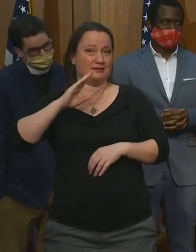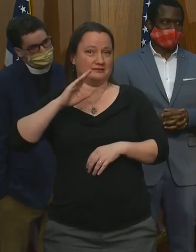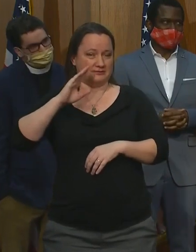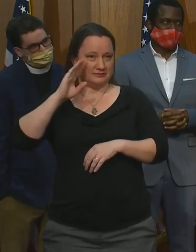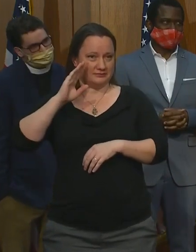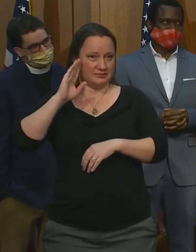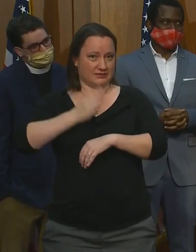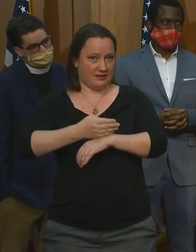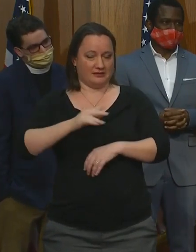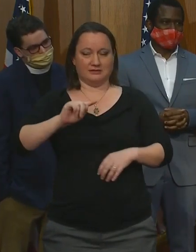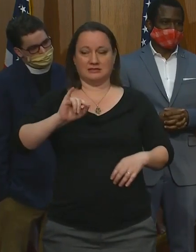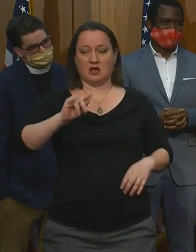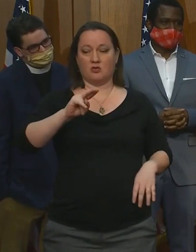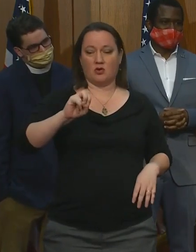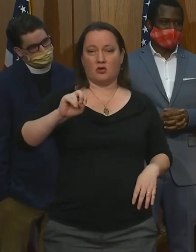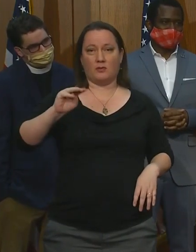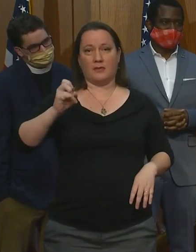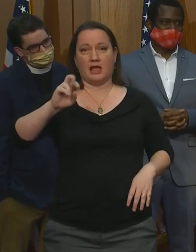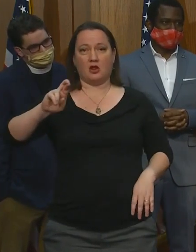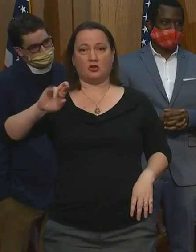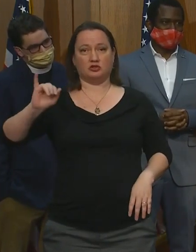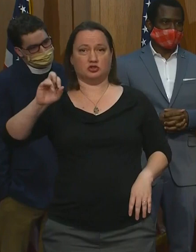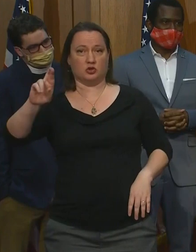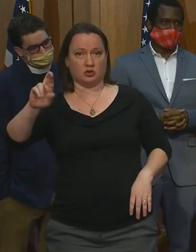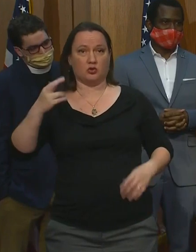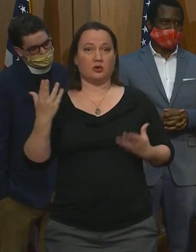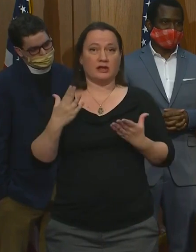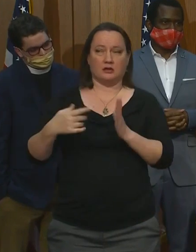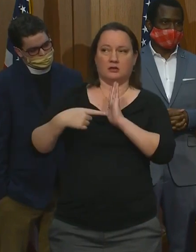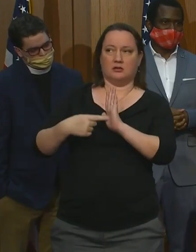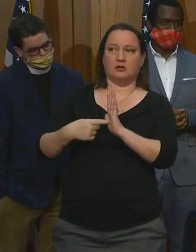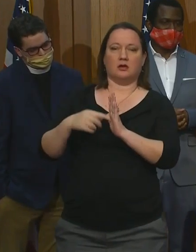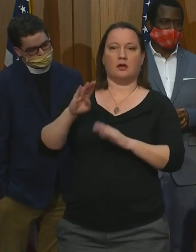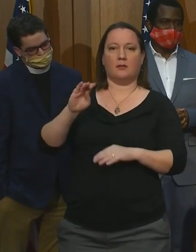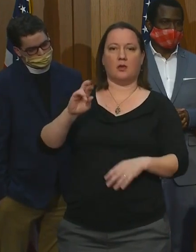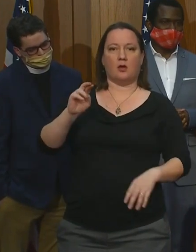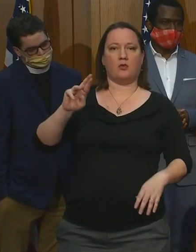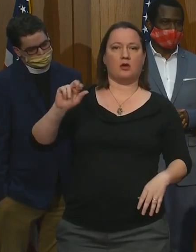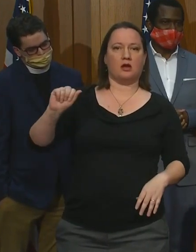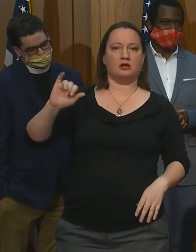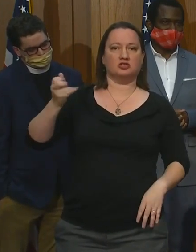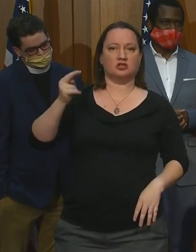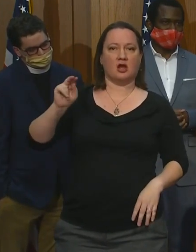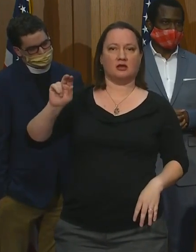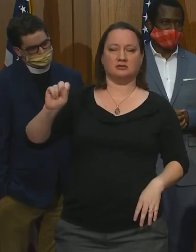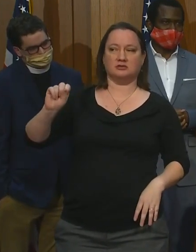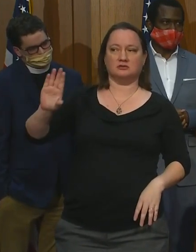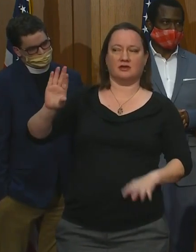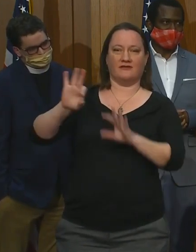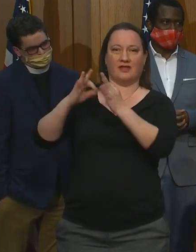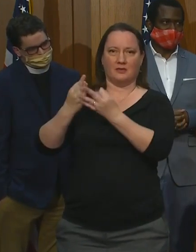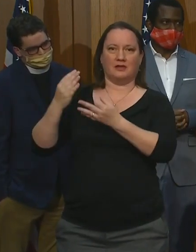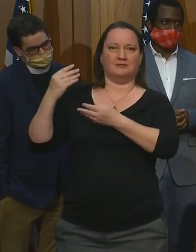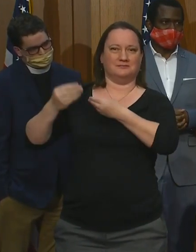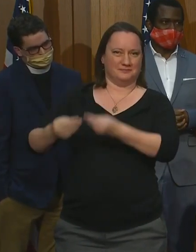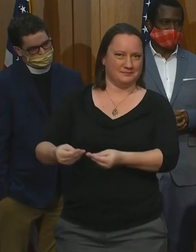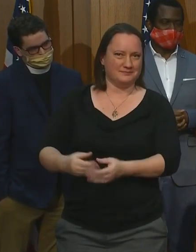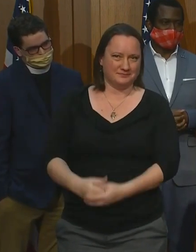WITH MY GRANDSON TYRONE MAYOR JUNIA. WE'RE HERE REPRESENTING